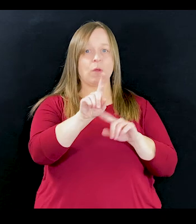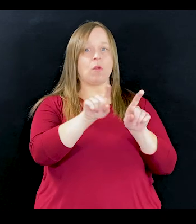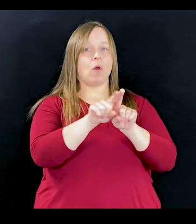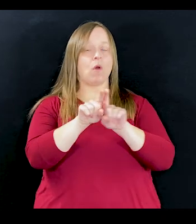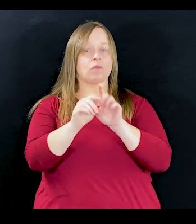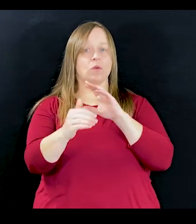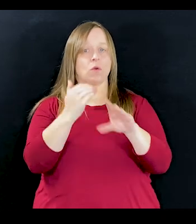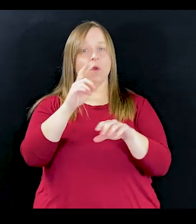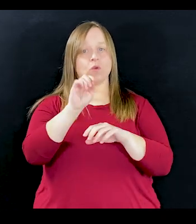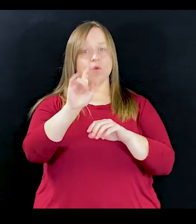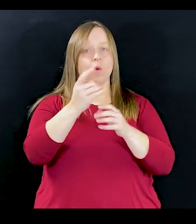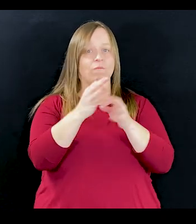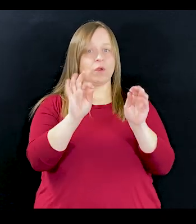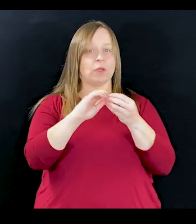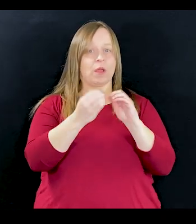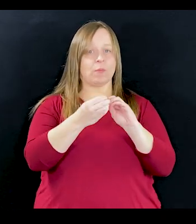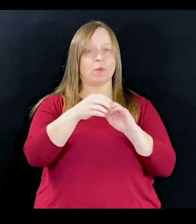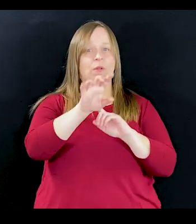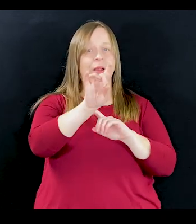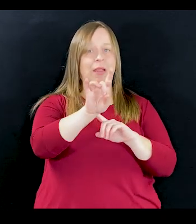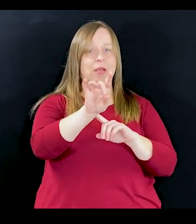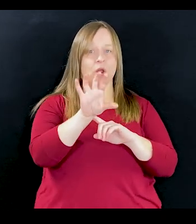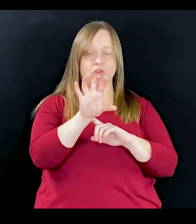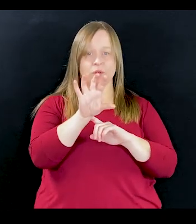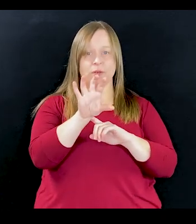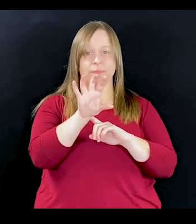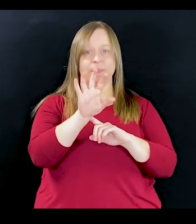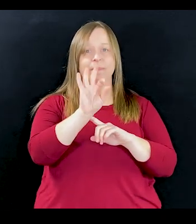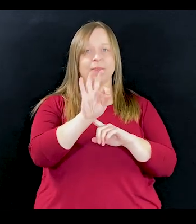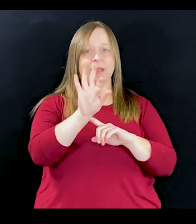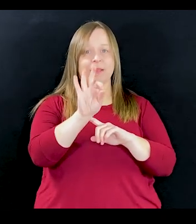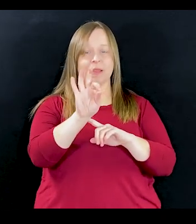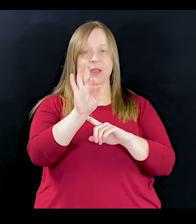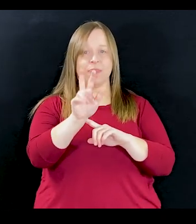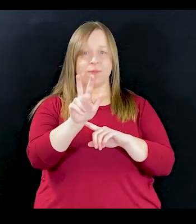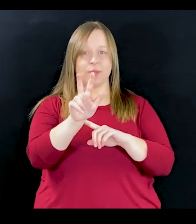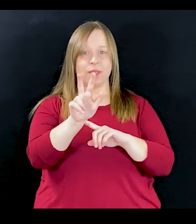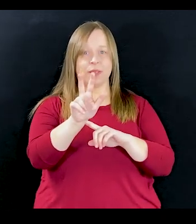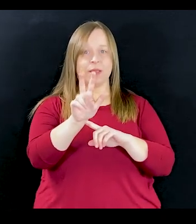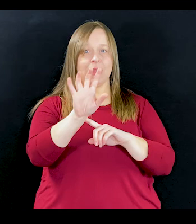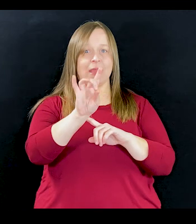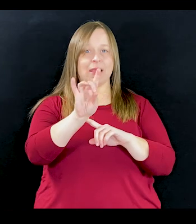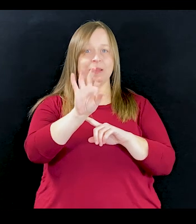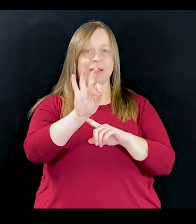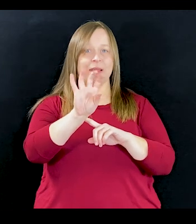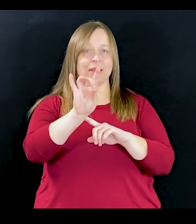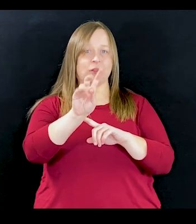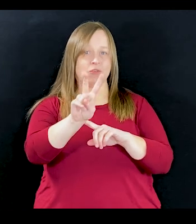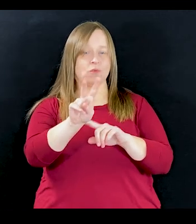They can also call a toll-free phone number which is 800-993-8982.